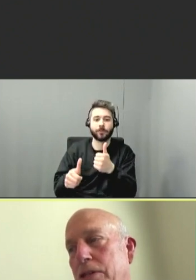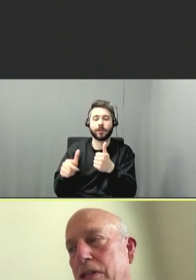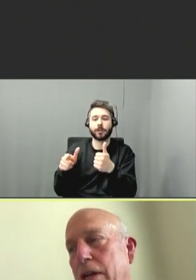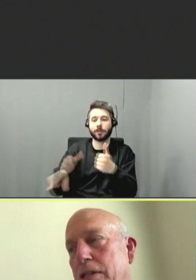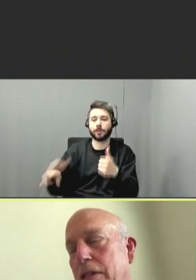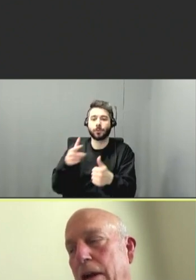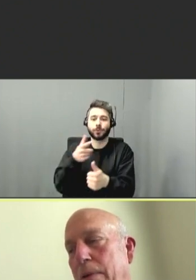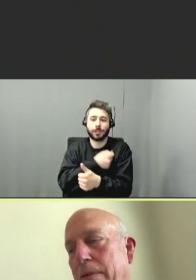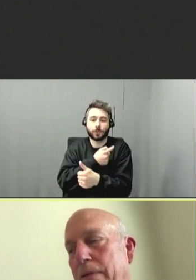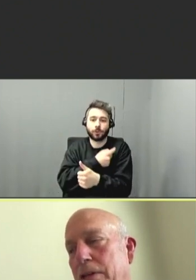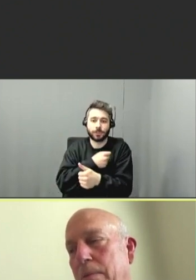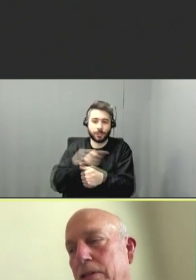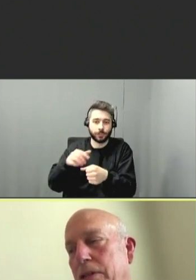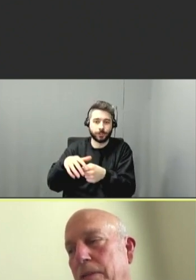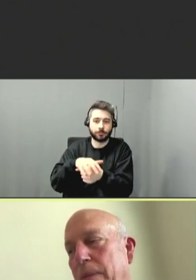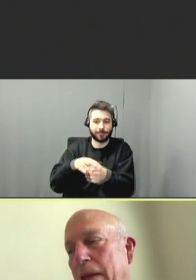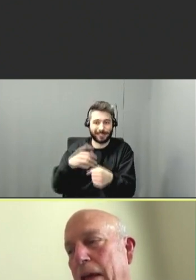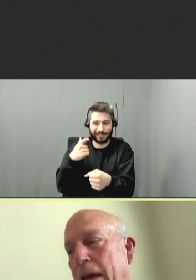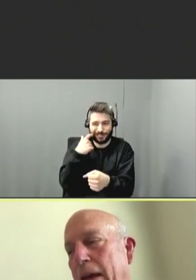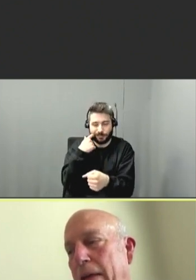sites that I previously mentioned.